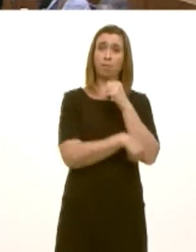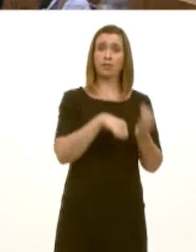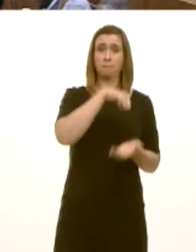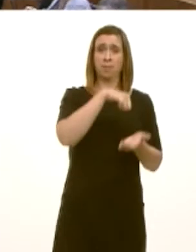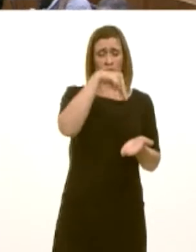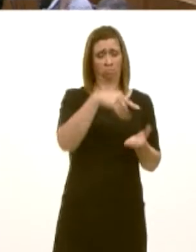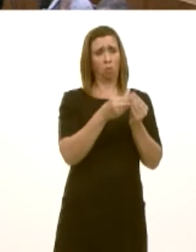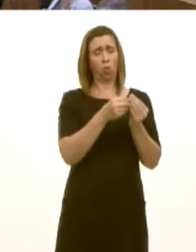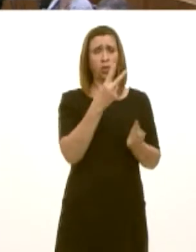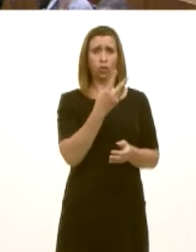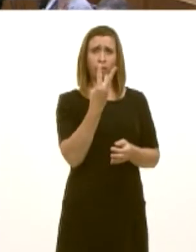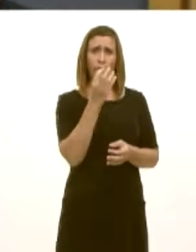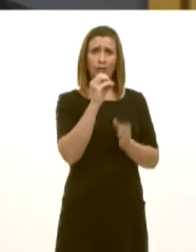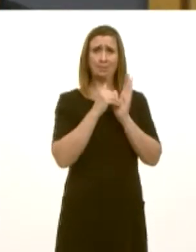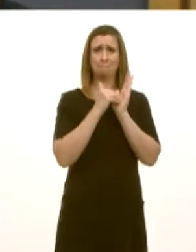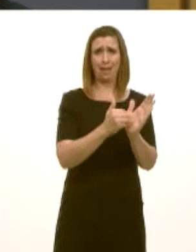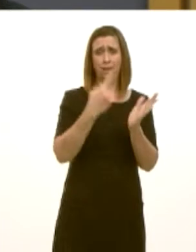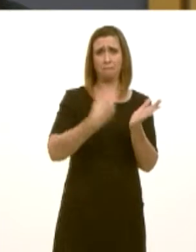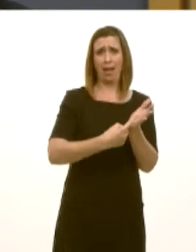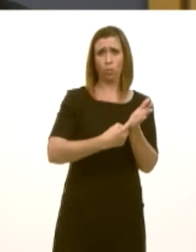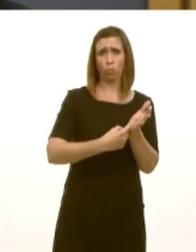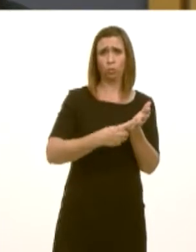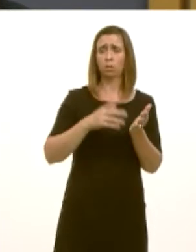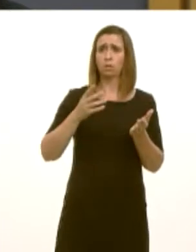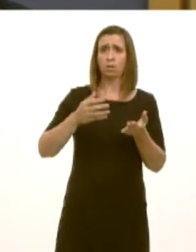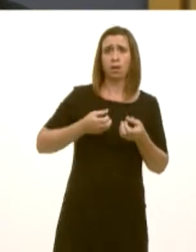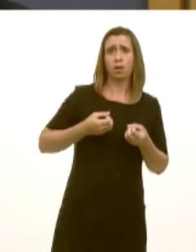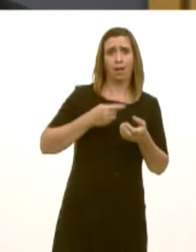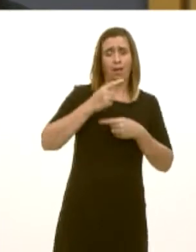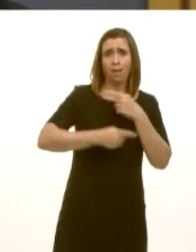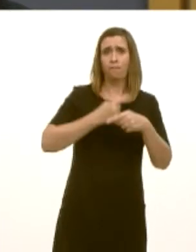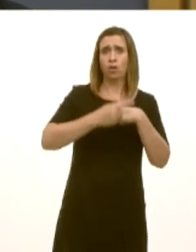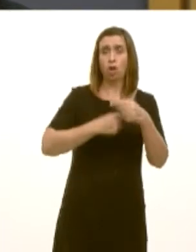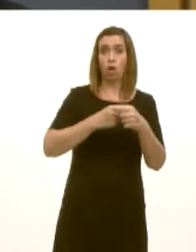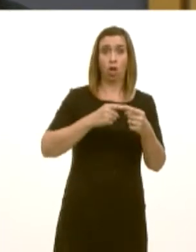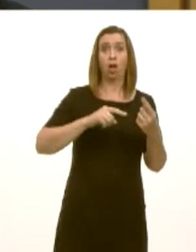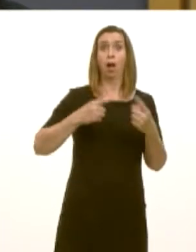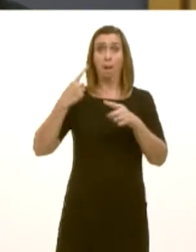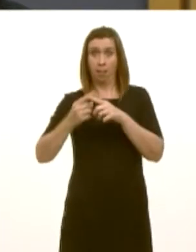million of revenue spend every year, and thatís not including capital and European funds.